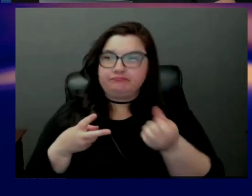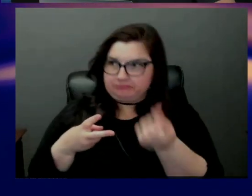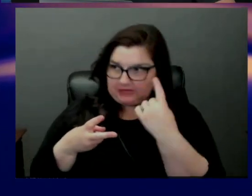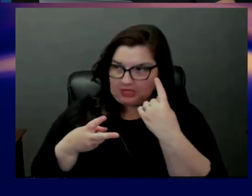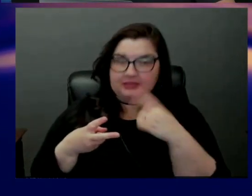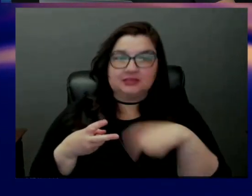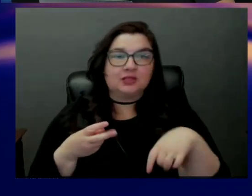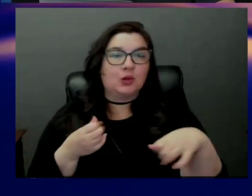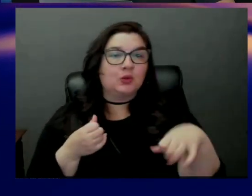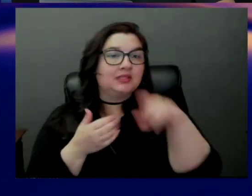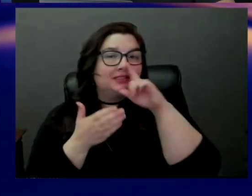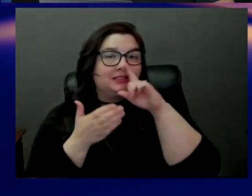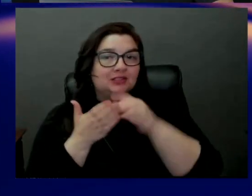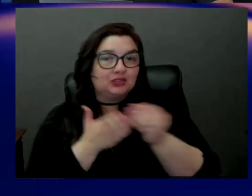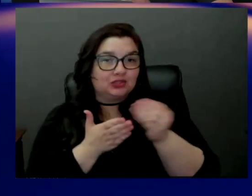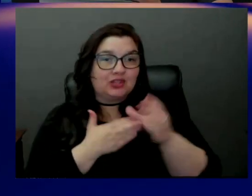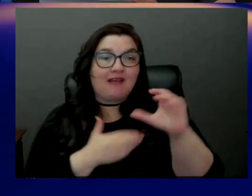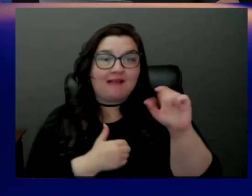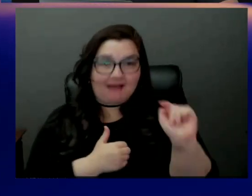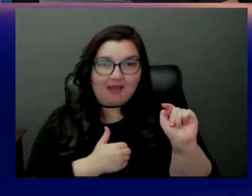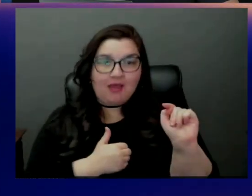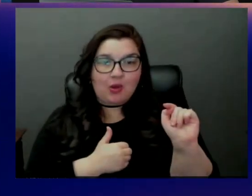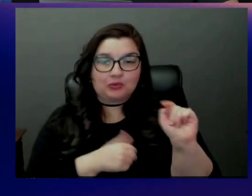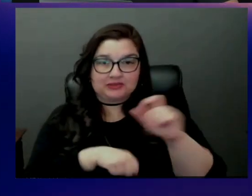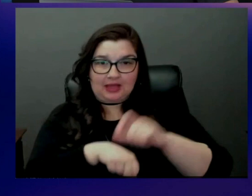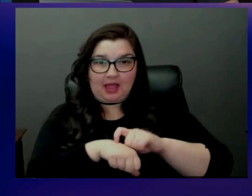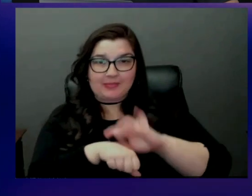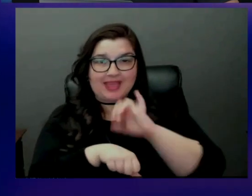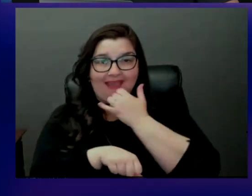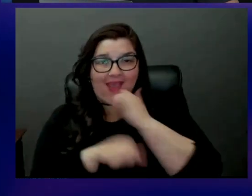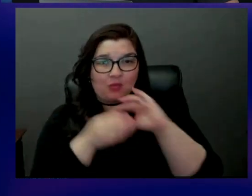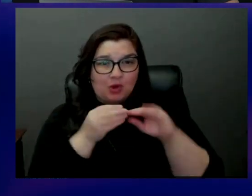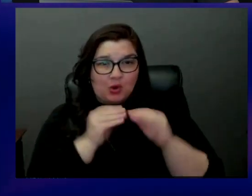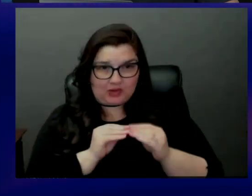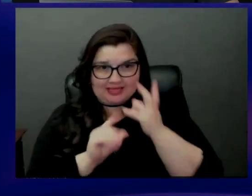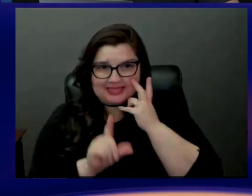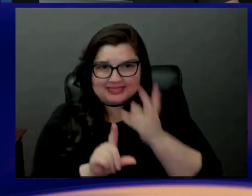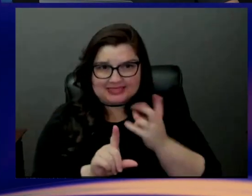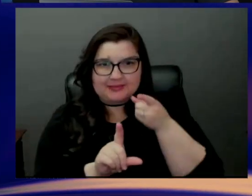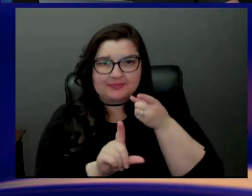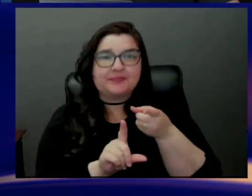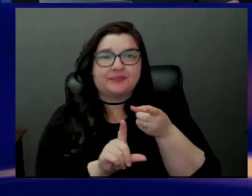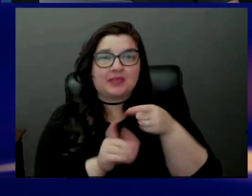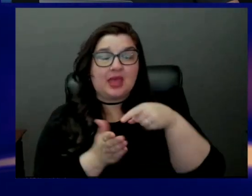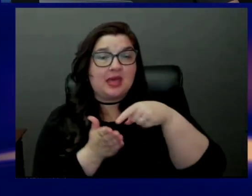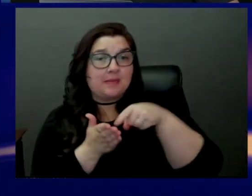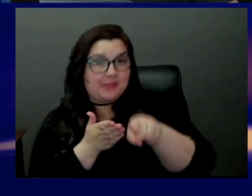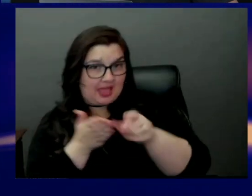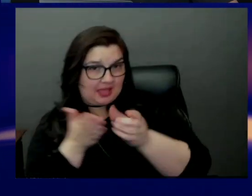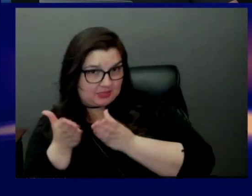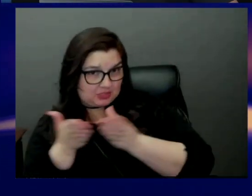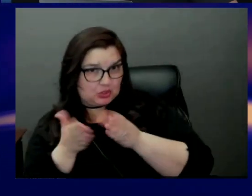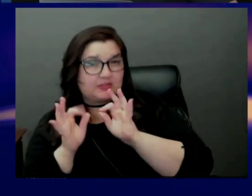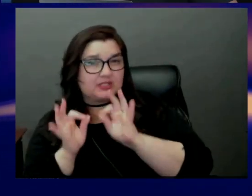So let's look at the Error rate out here. So clearly, the payment service seems to be the one that seems to be having